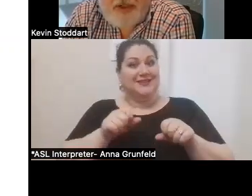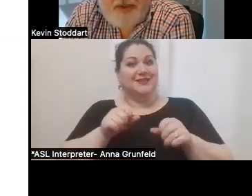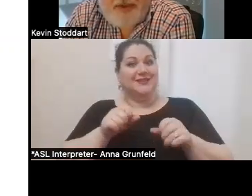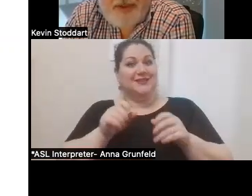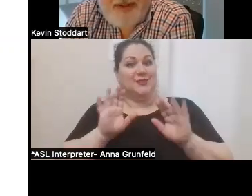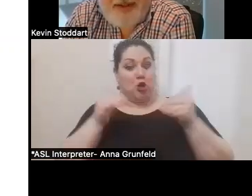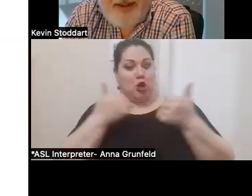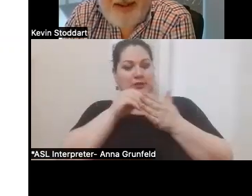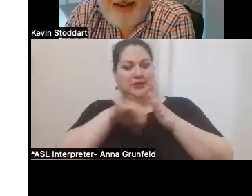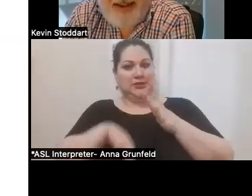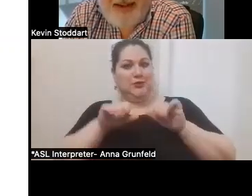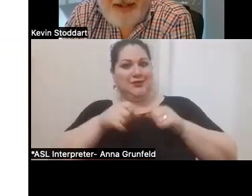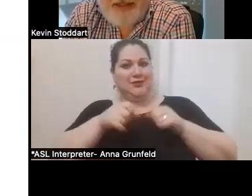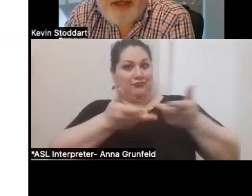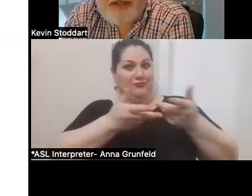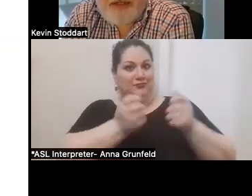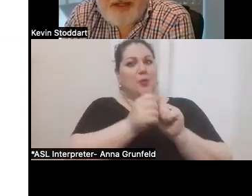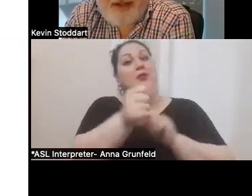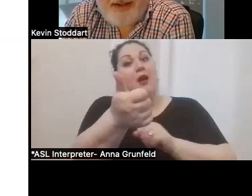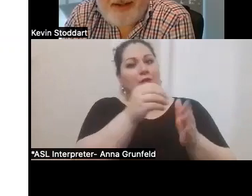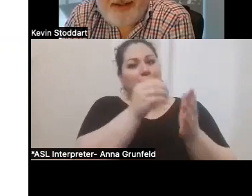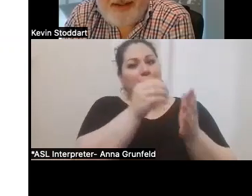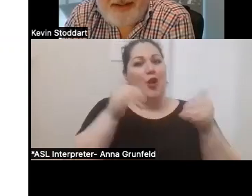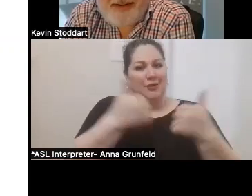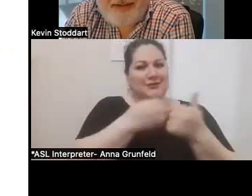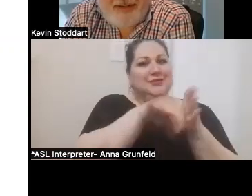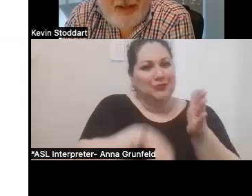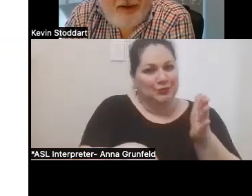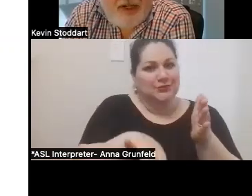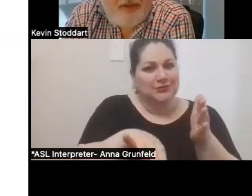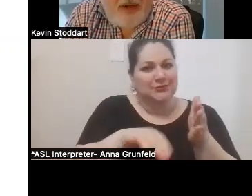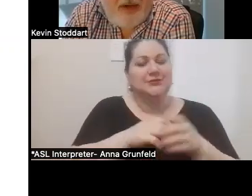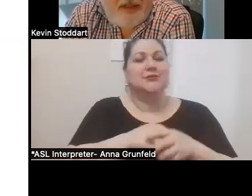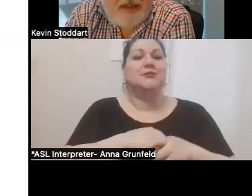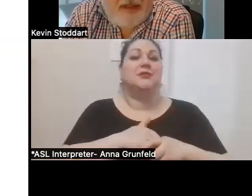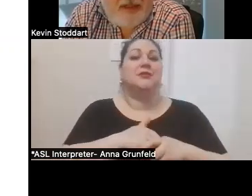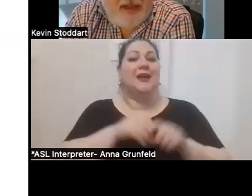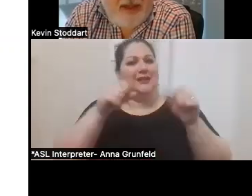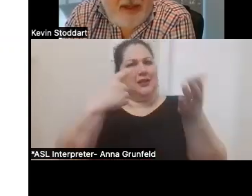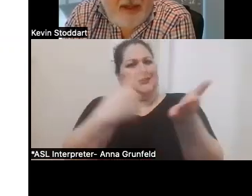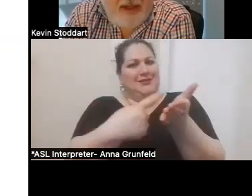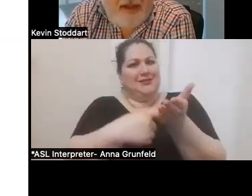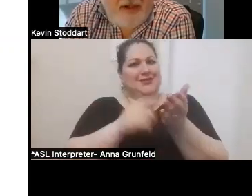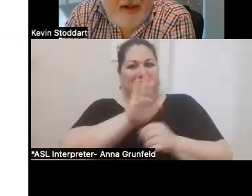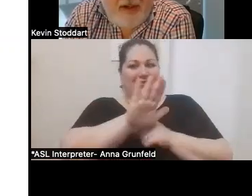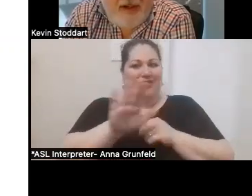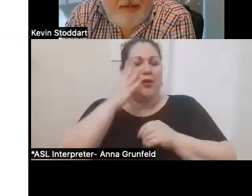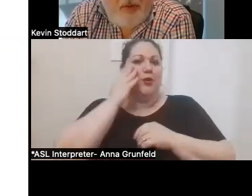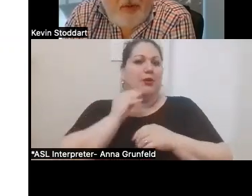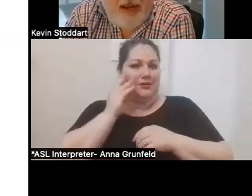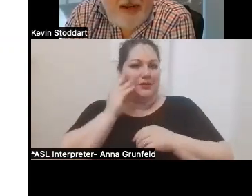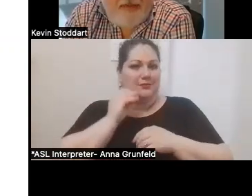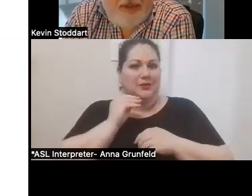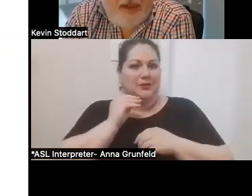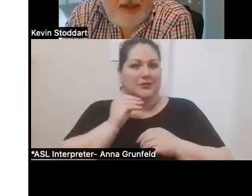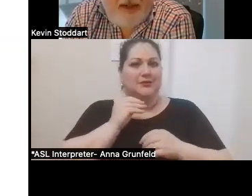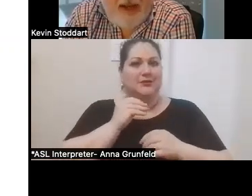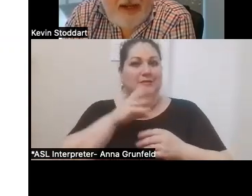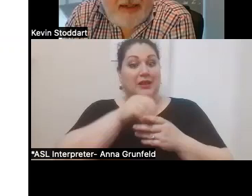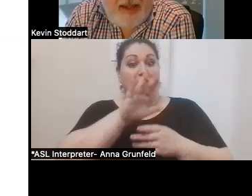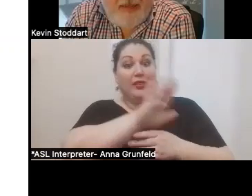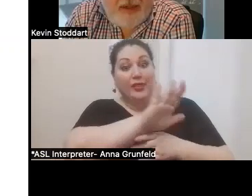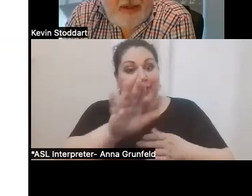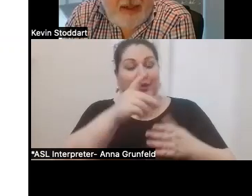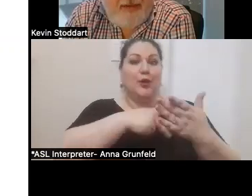students and discuss their experiences in their programs and in their academic life.